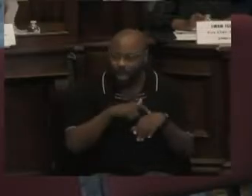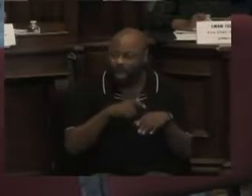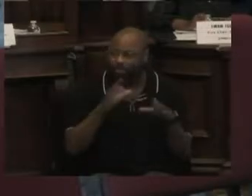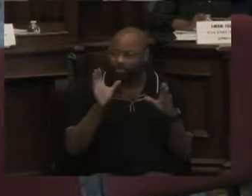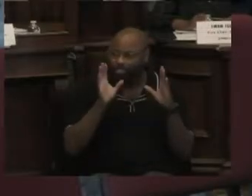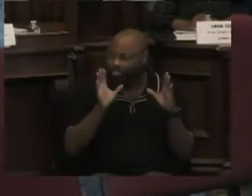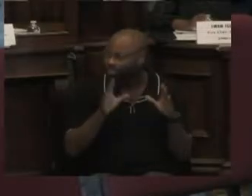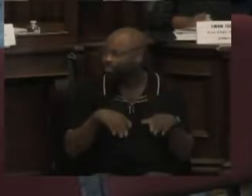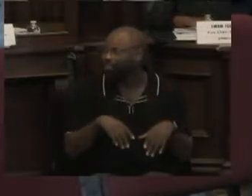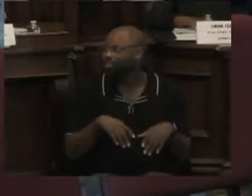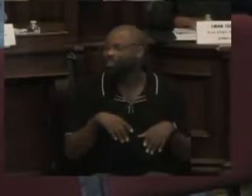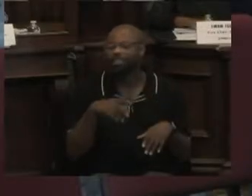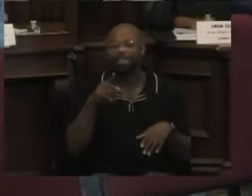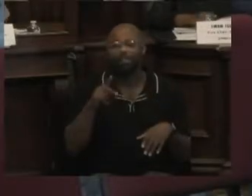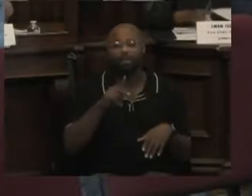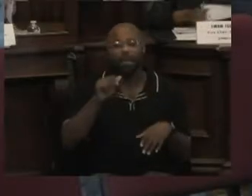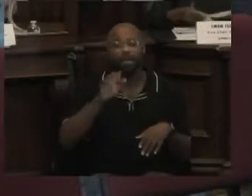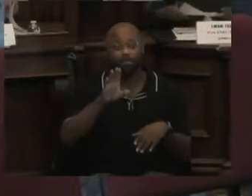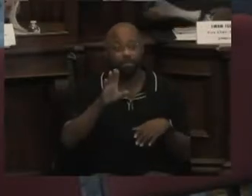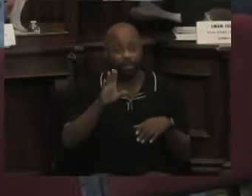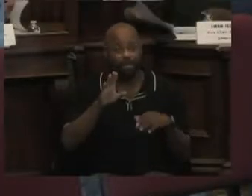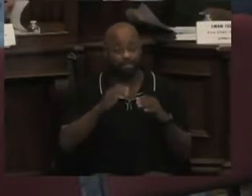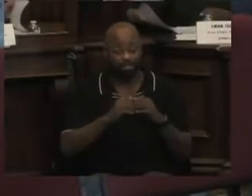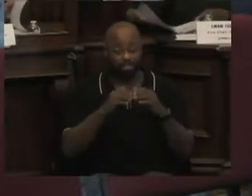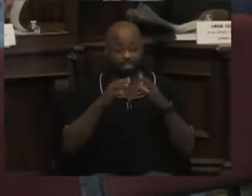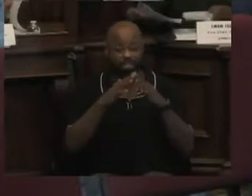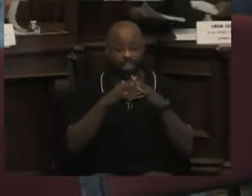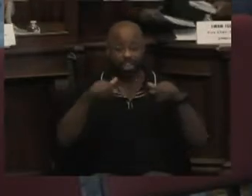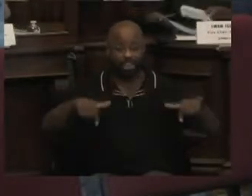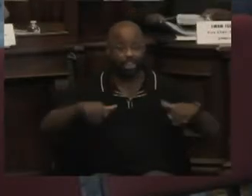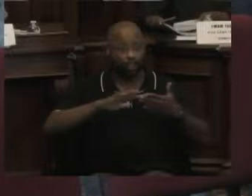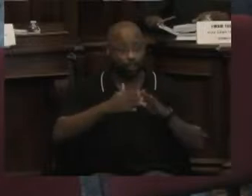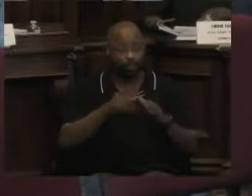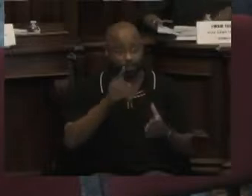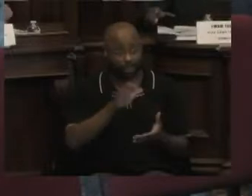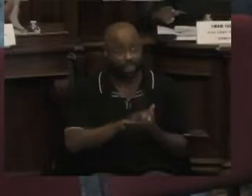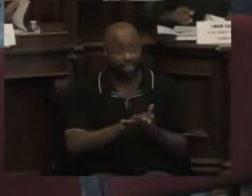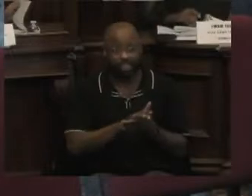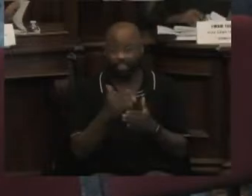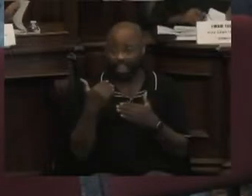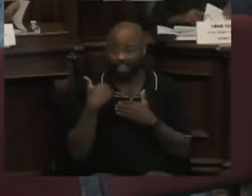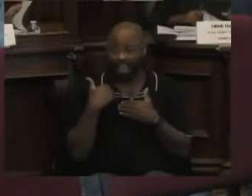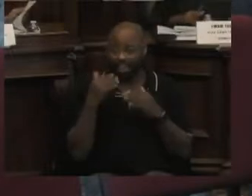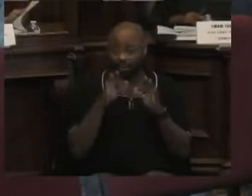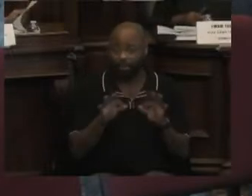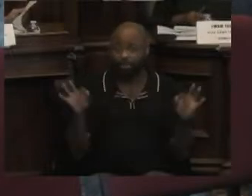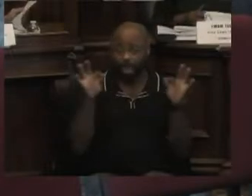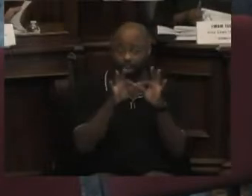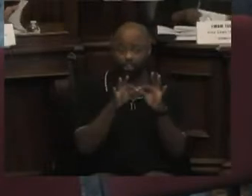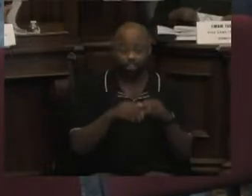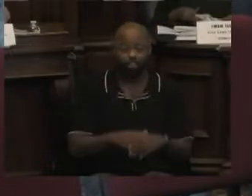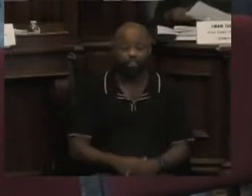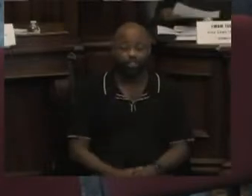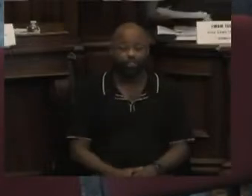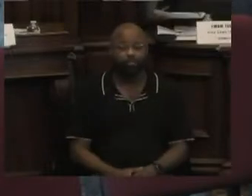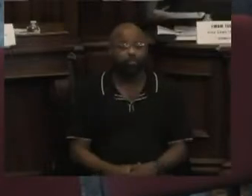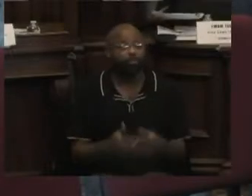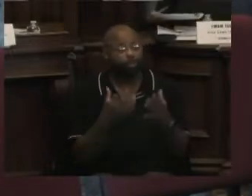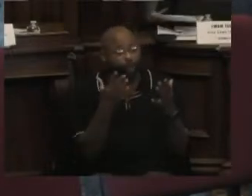close and I thank you, I really thank you for your time and attention. The Police Accountability Board was